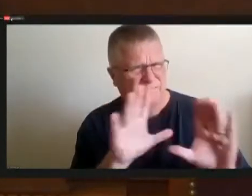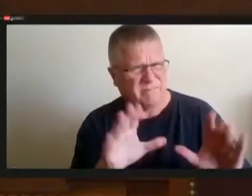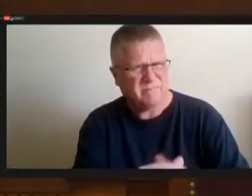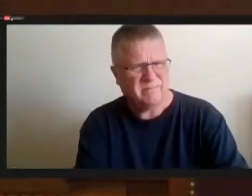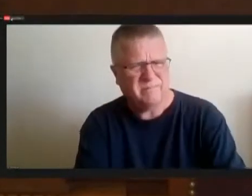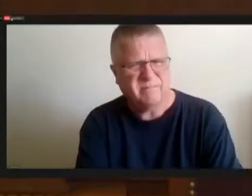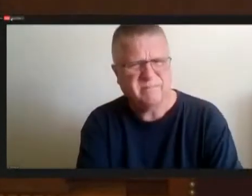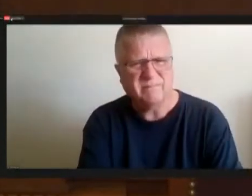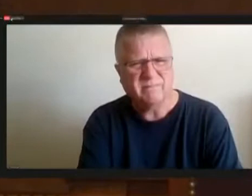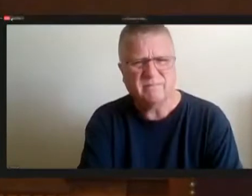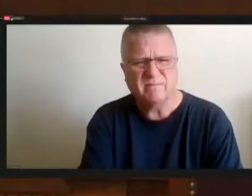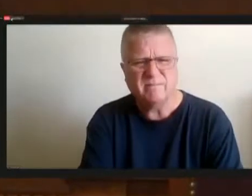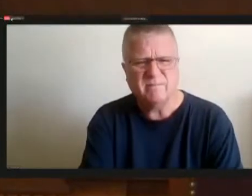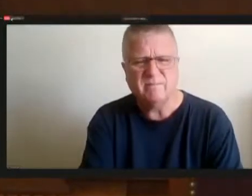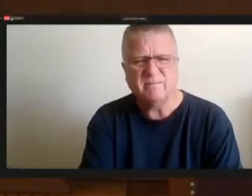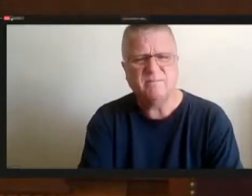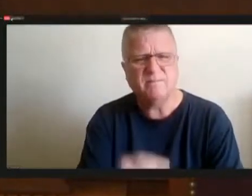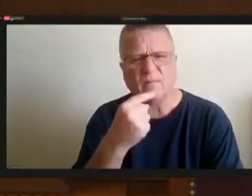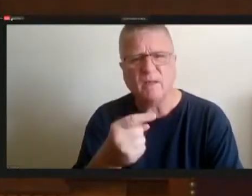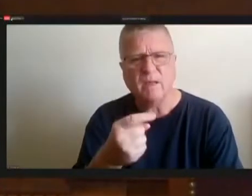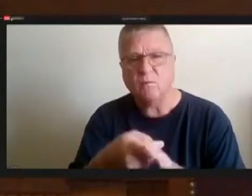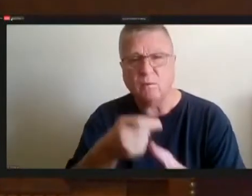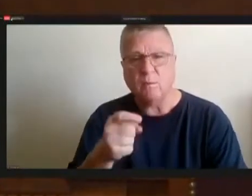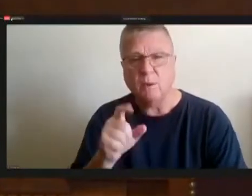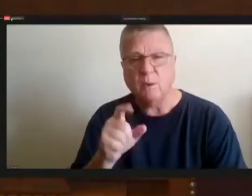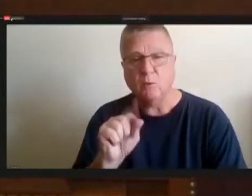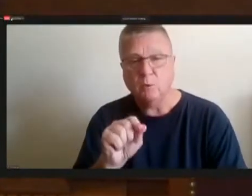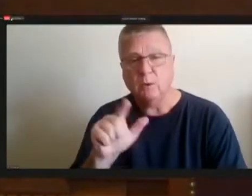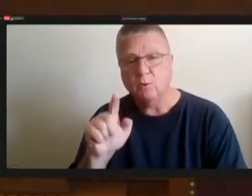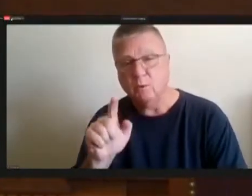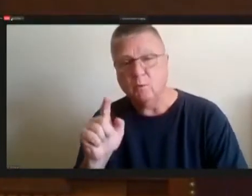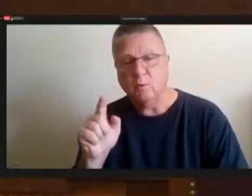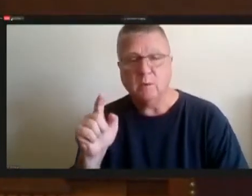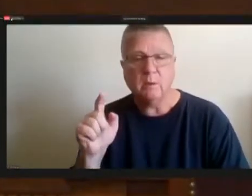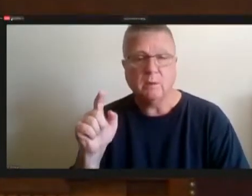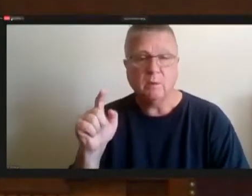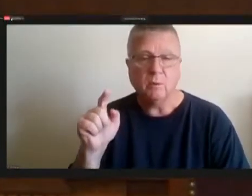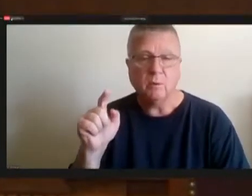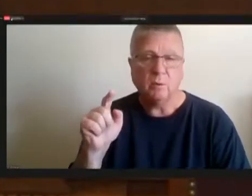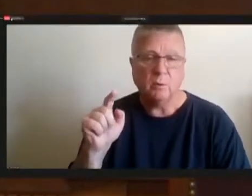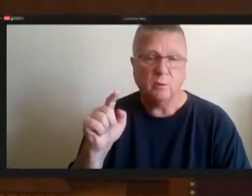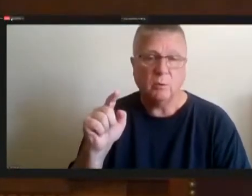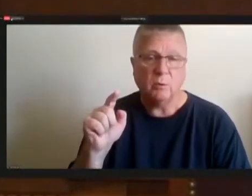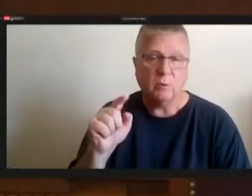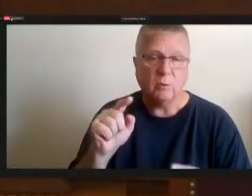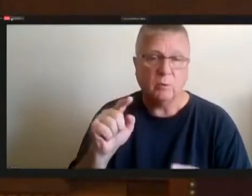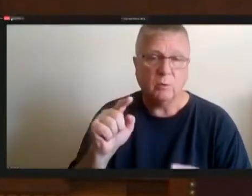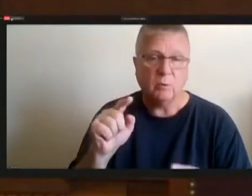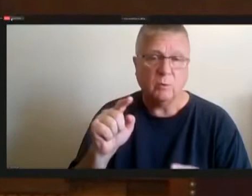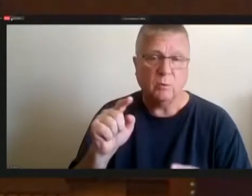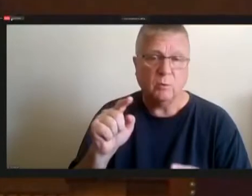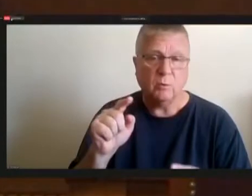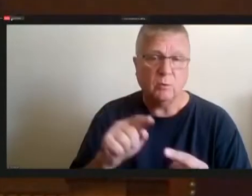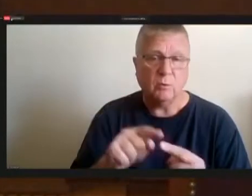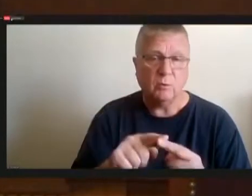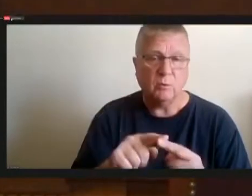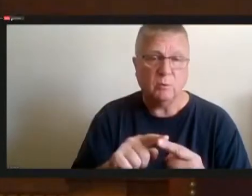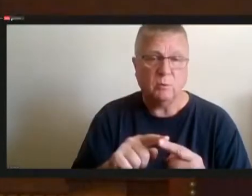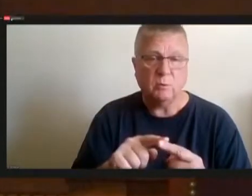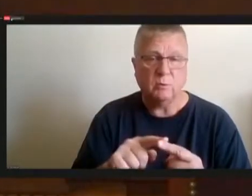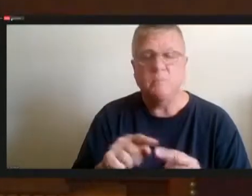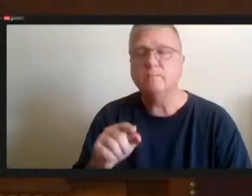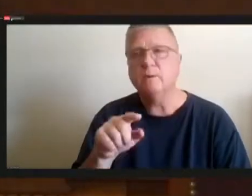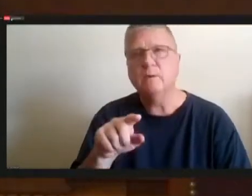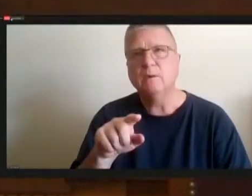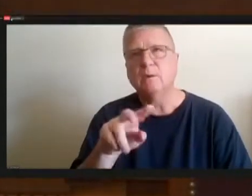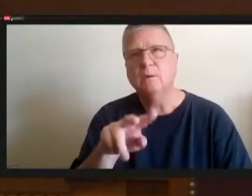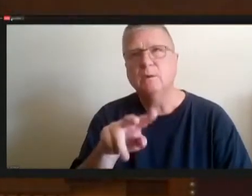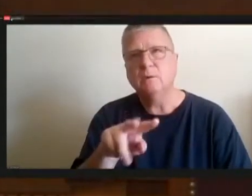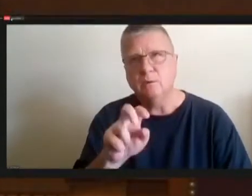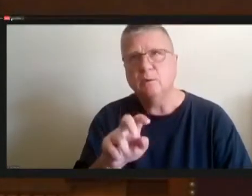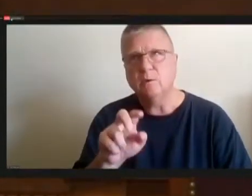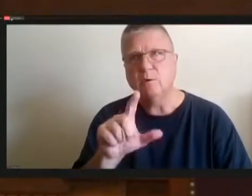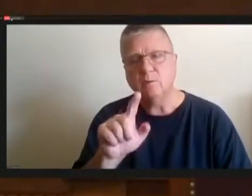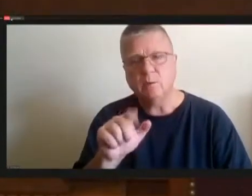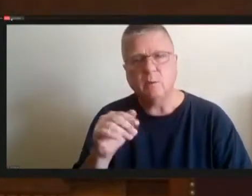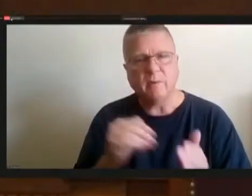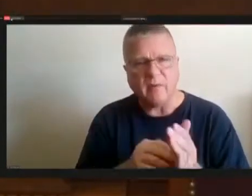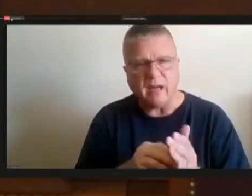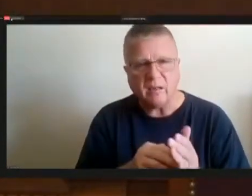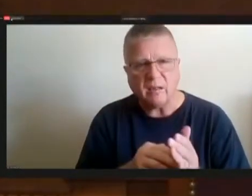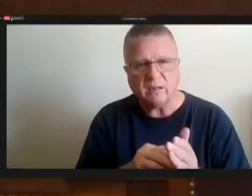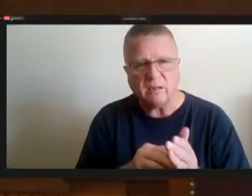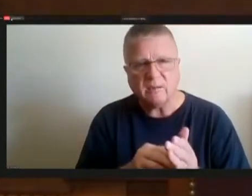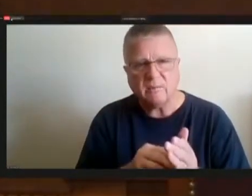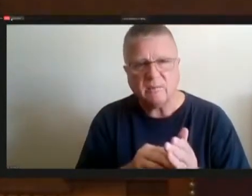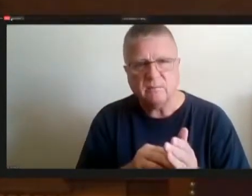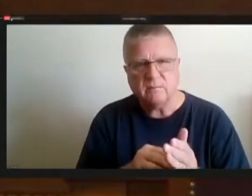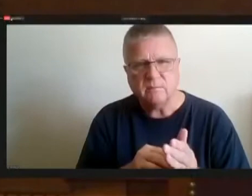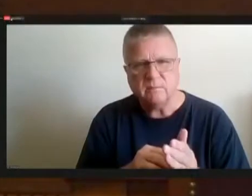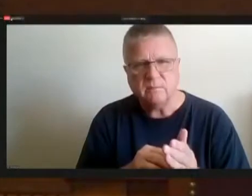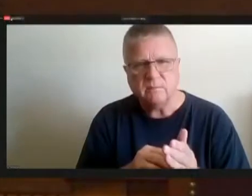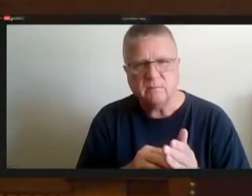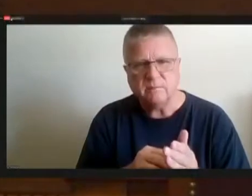It says from the ,. The difference is the th, is that it's just